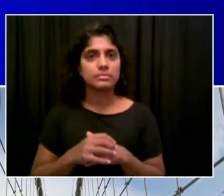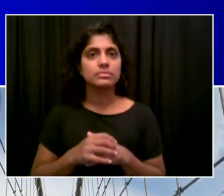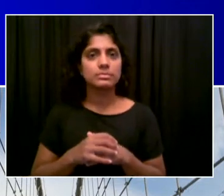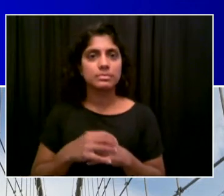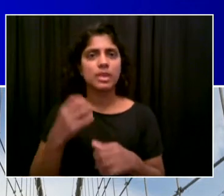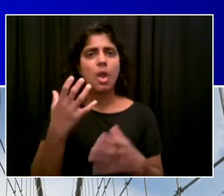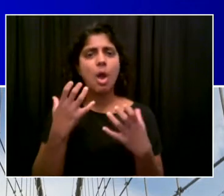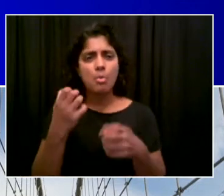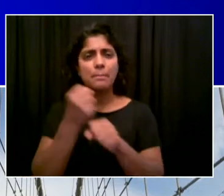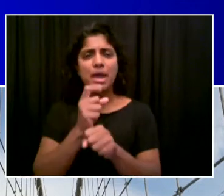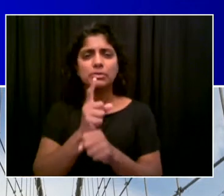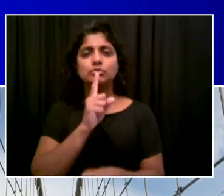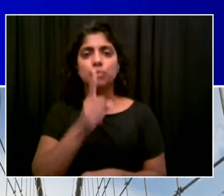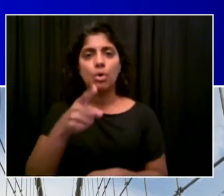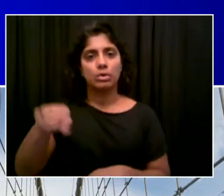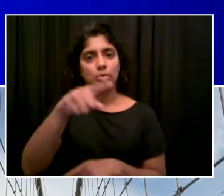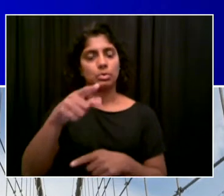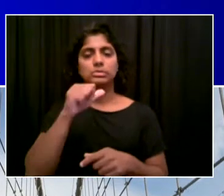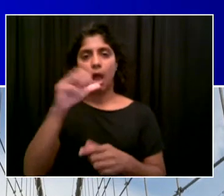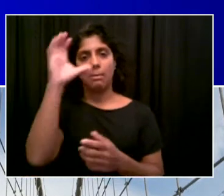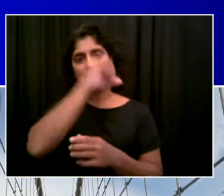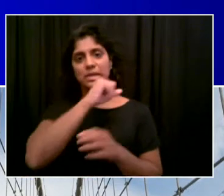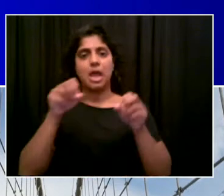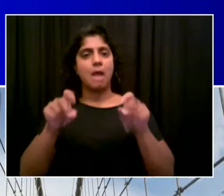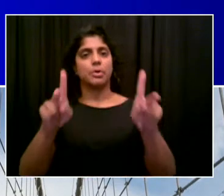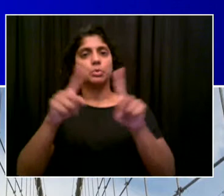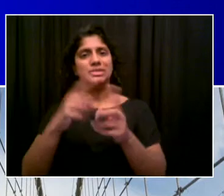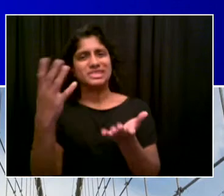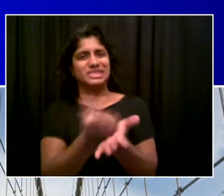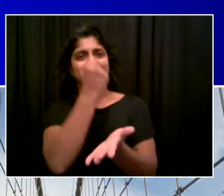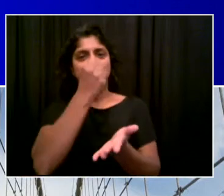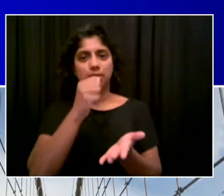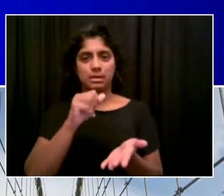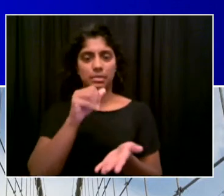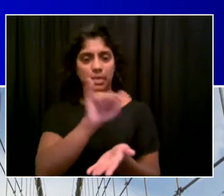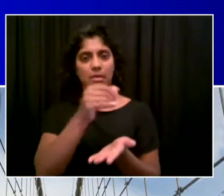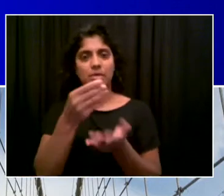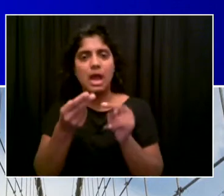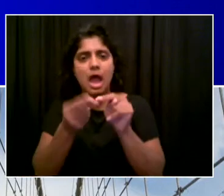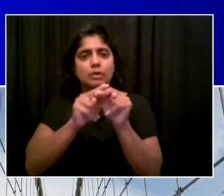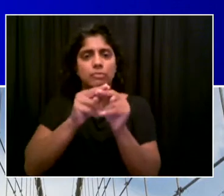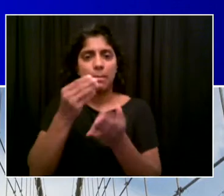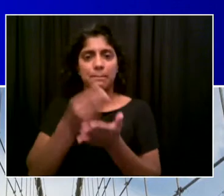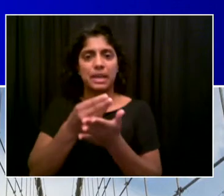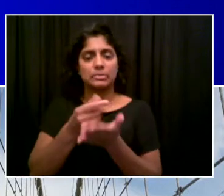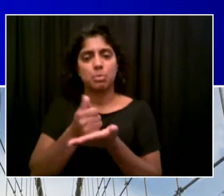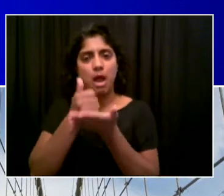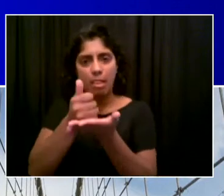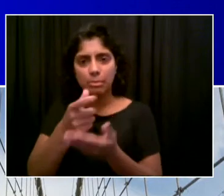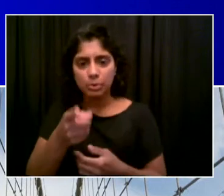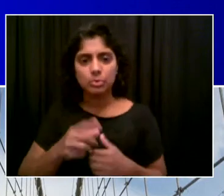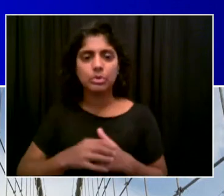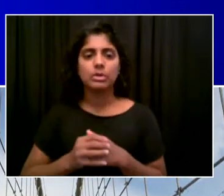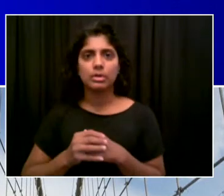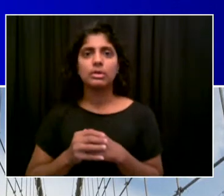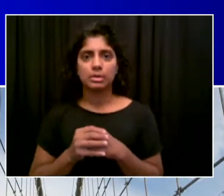EITHER OF THOSE WAYS WE WANT TO MAKE SURE EVERYONE GETS THE SUPPORT OCG MINTO THEM. IT IS REALLY IMPORTANT, WE DO